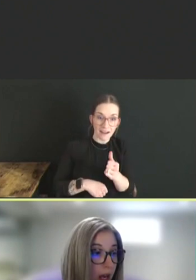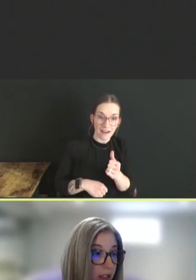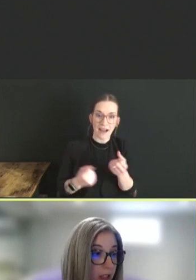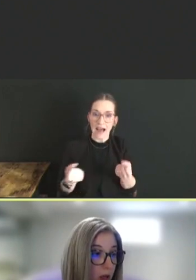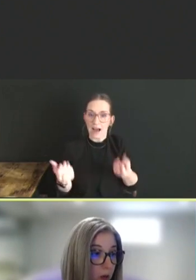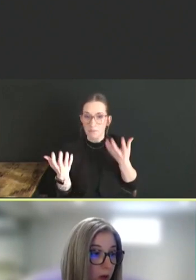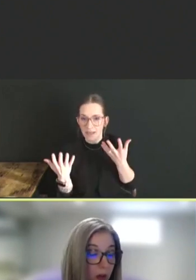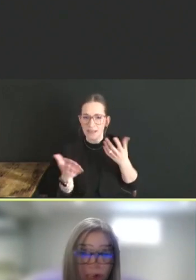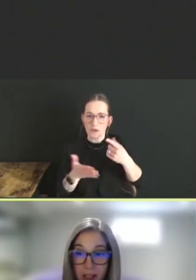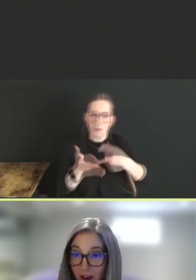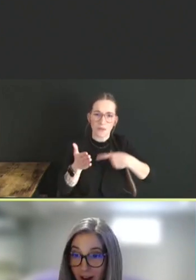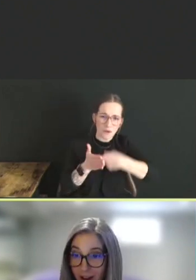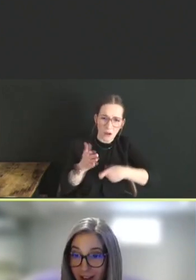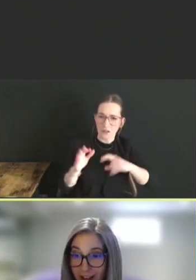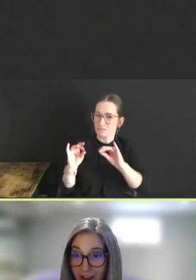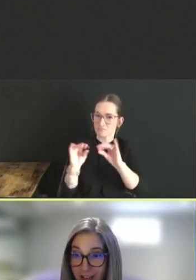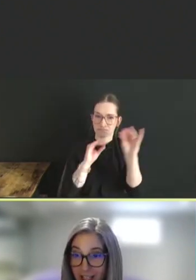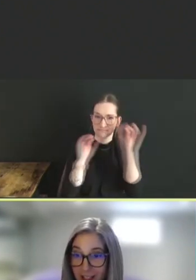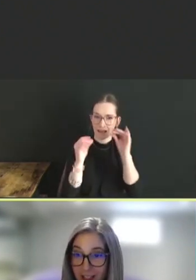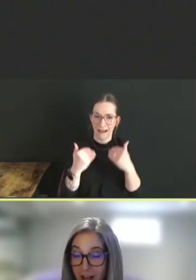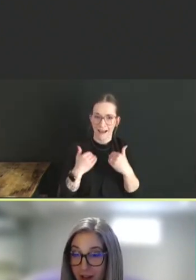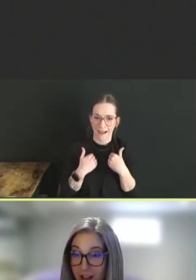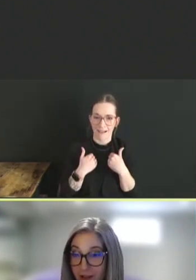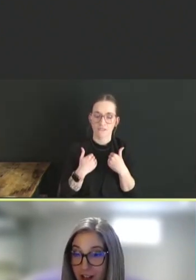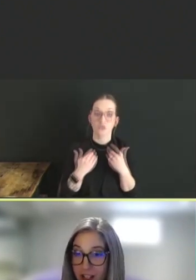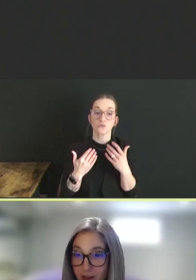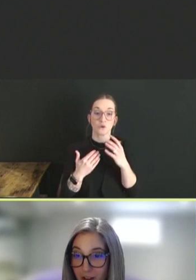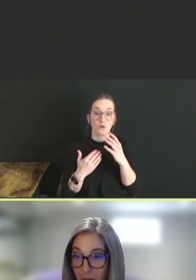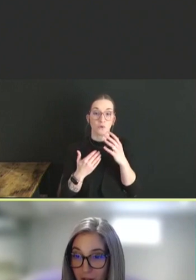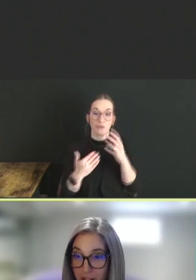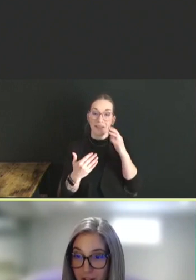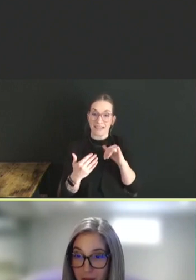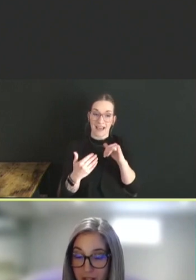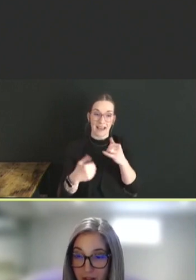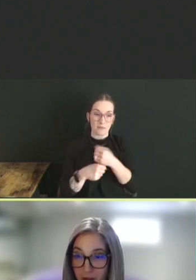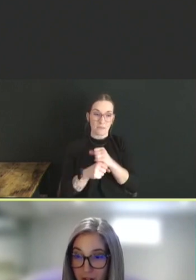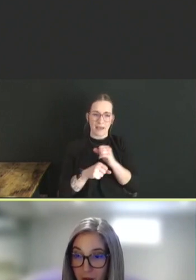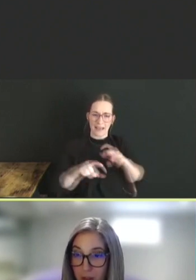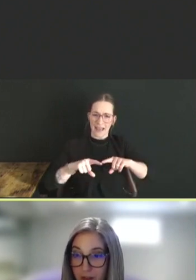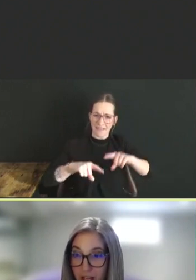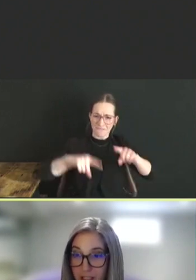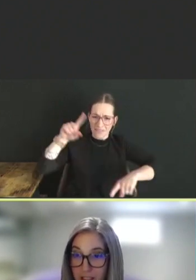And so, in all that created a very varying framework in terms of you know, which vaccines